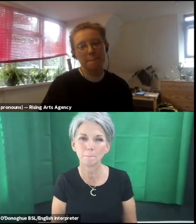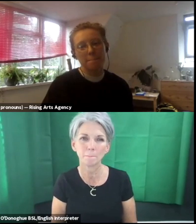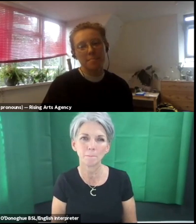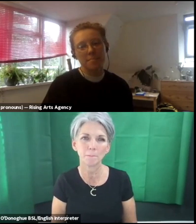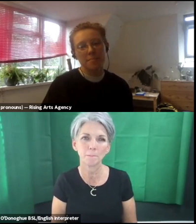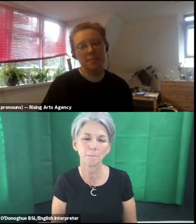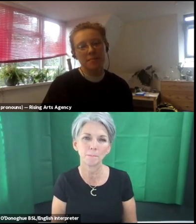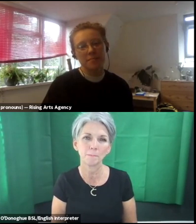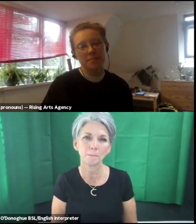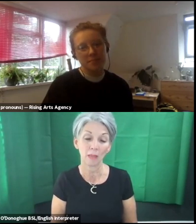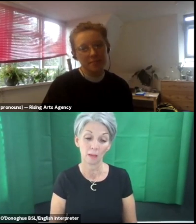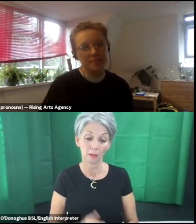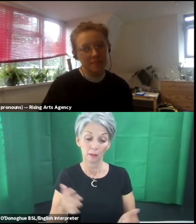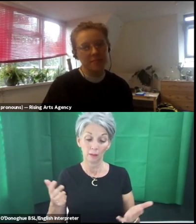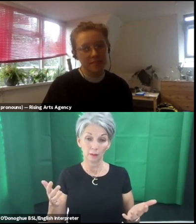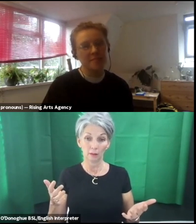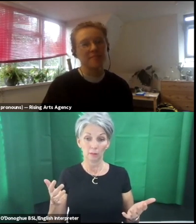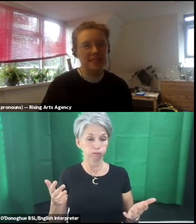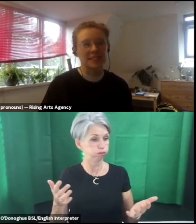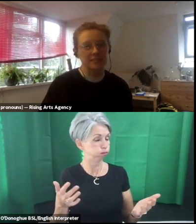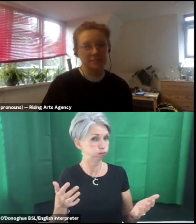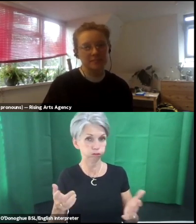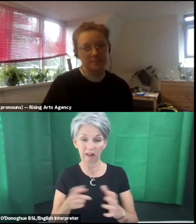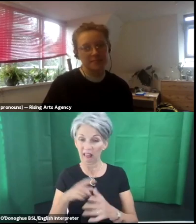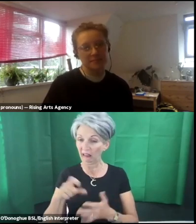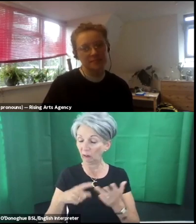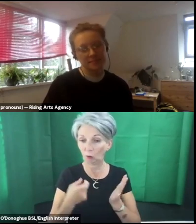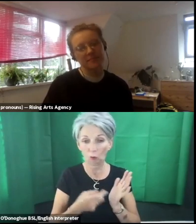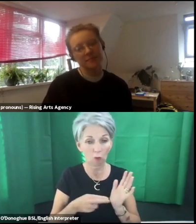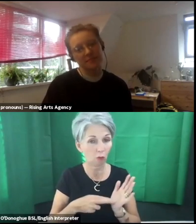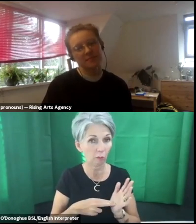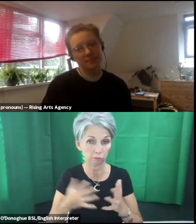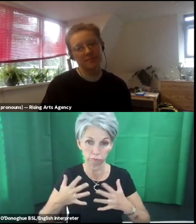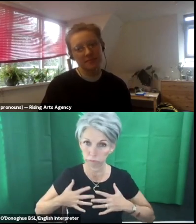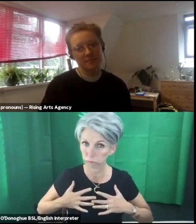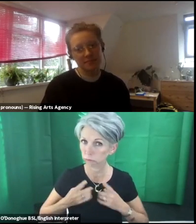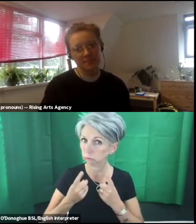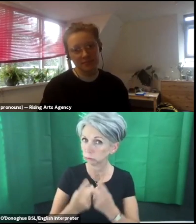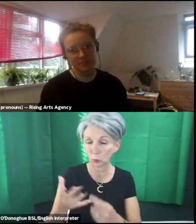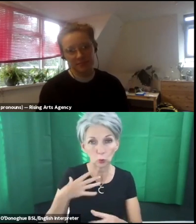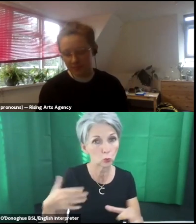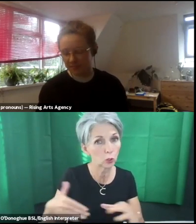I mean, ACORN'll be whatever you want it to be for you, I suppose, as young people. I think, like I said, we're democratically led.